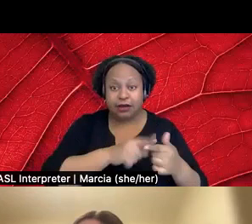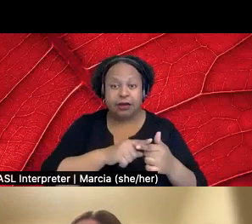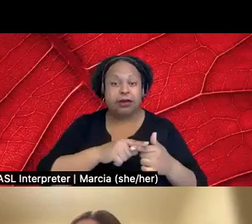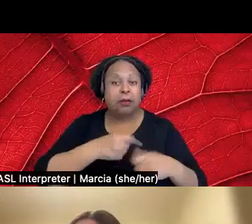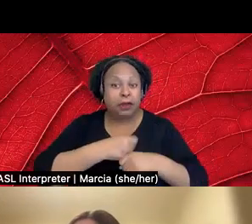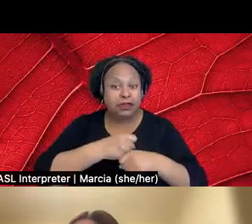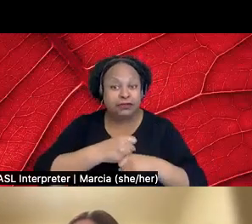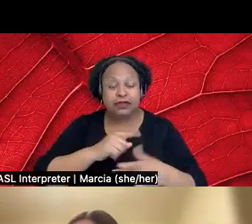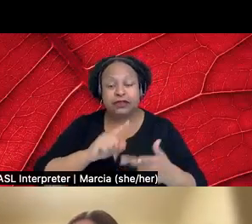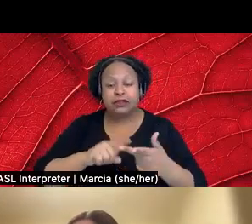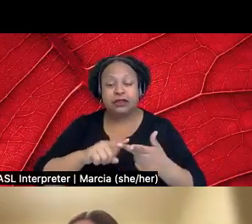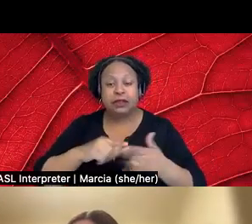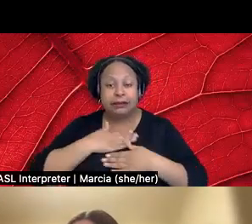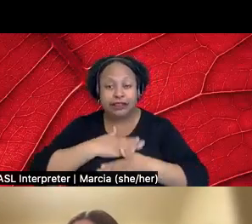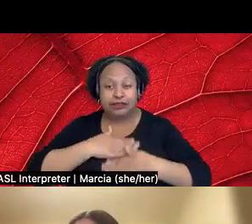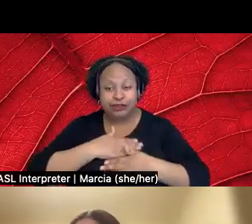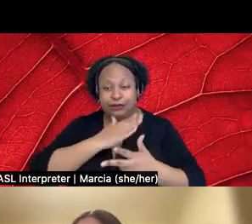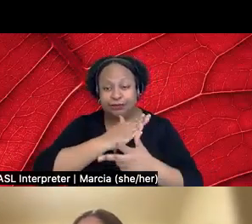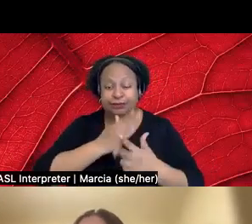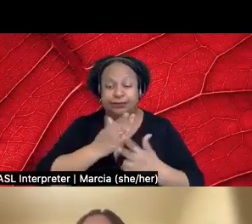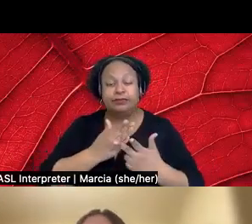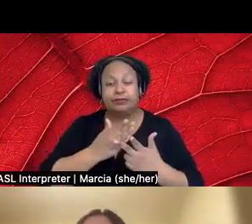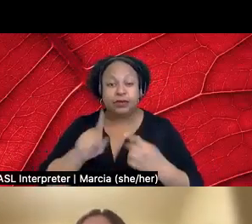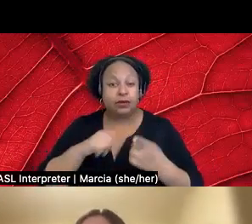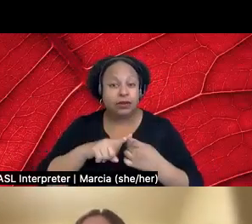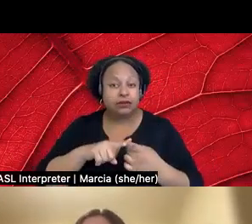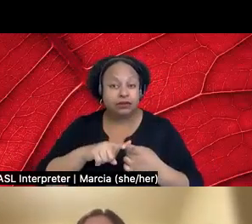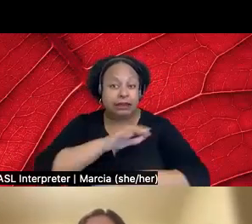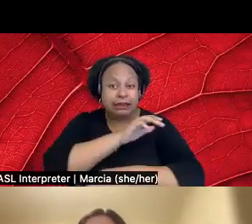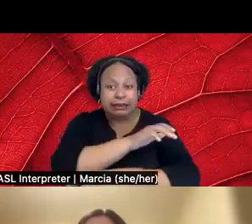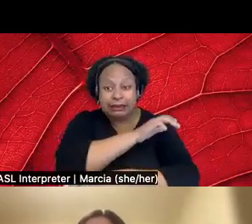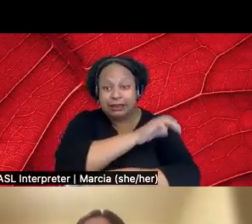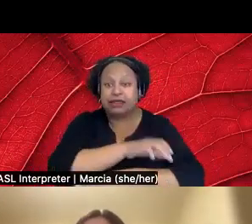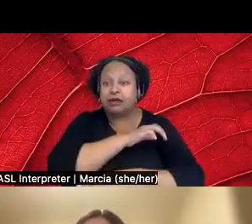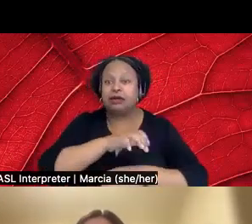But when we're doing this work in a clinical placement setting, we might further categorize